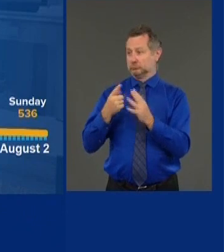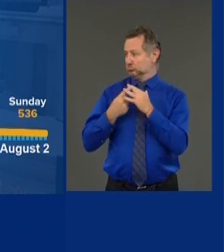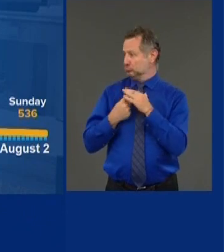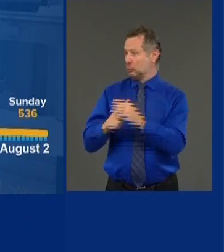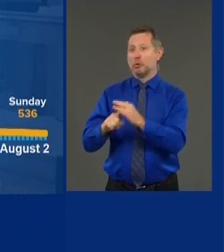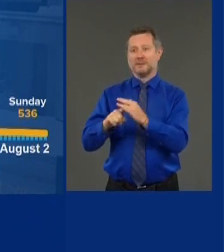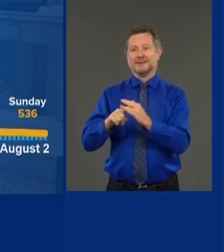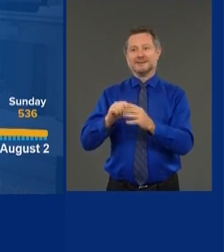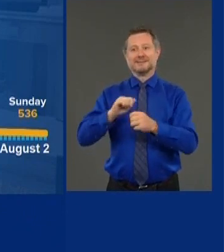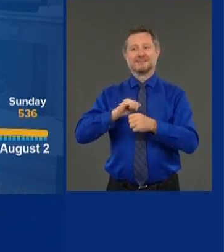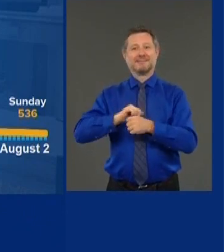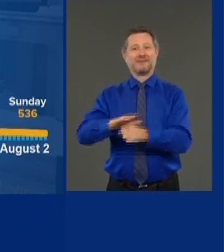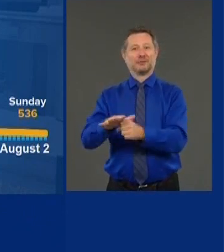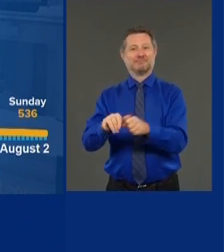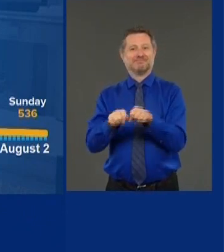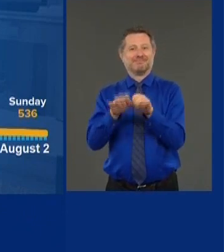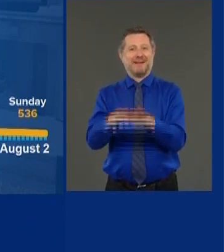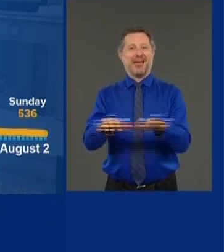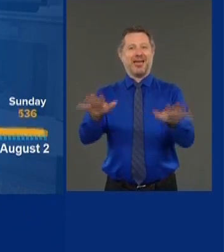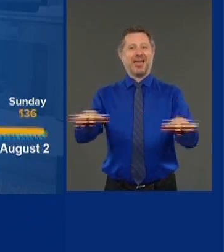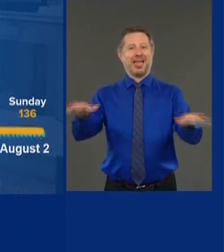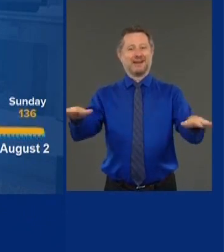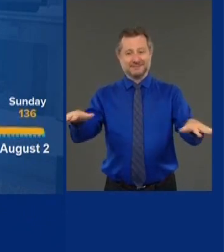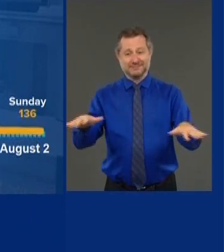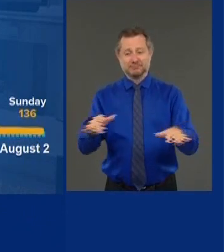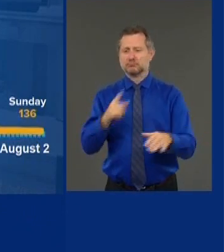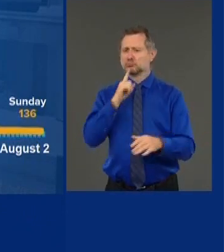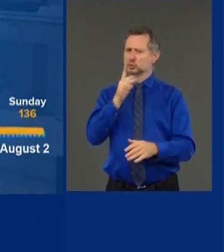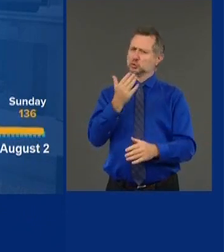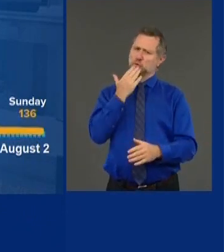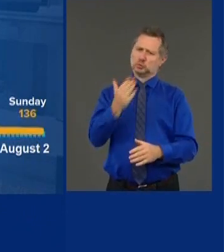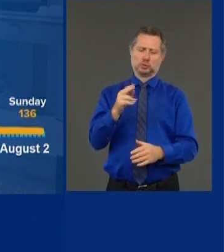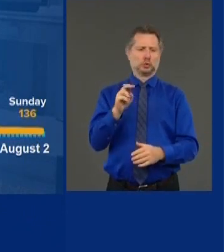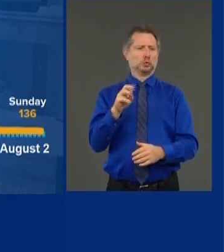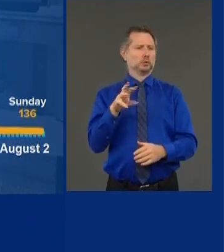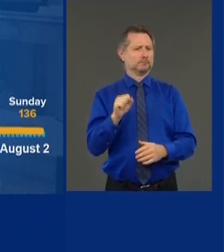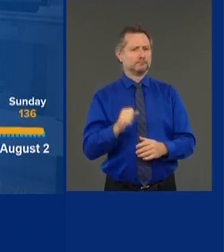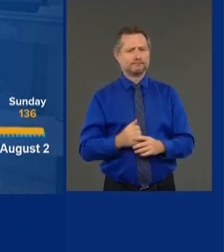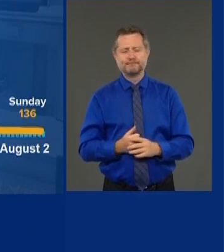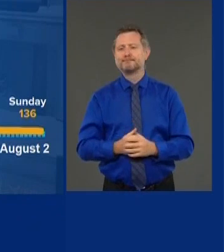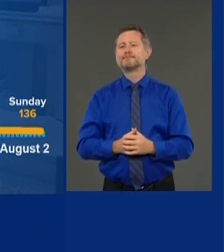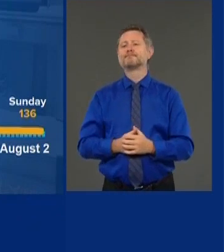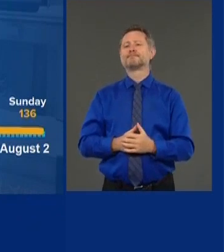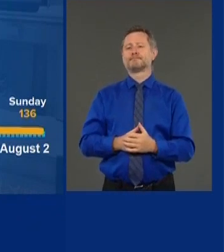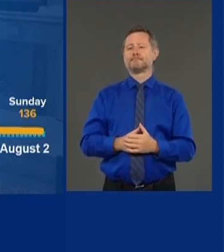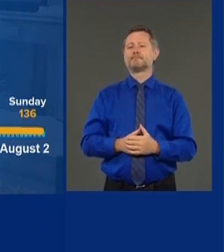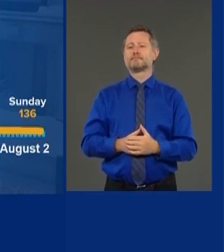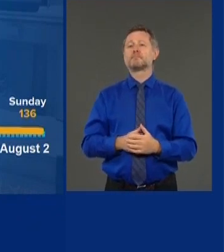WHAT DOES THAT NUMBER MEAN? IT IS A NEW LOW SINCE WE WERE IN